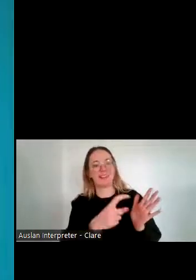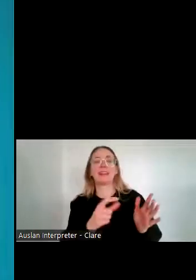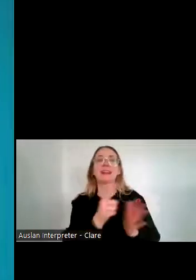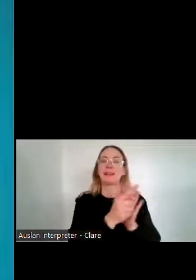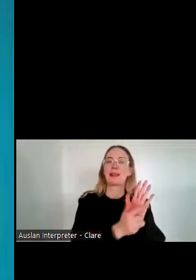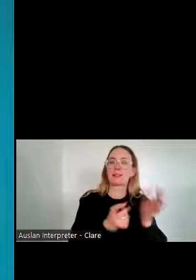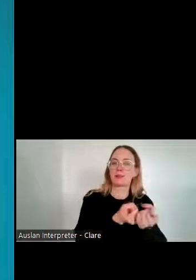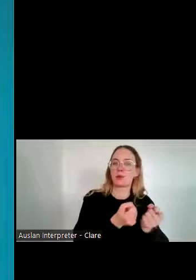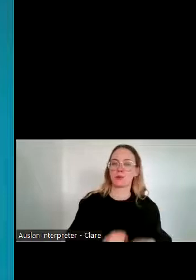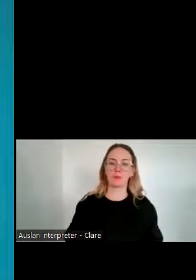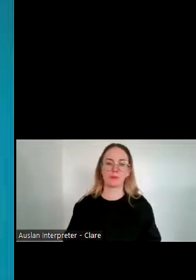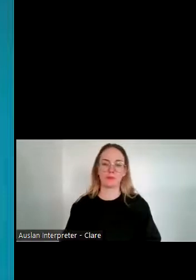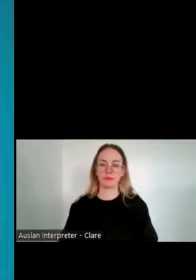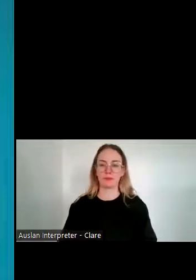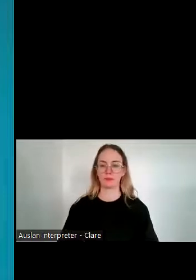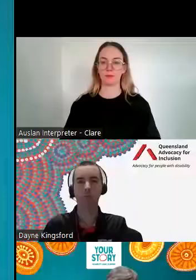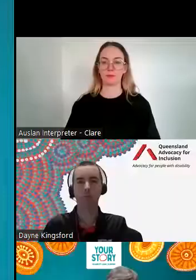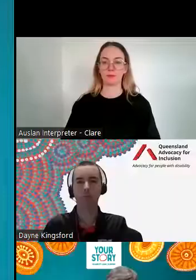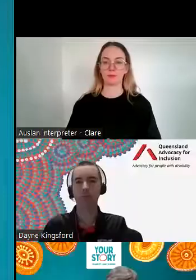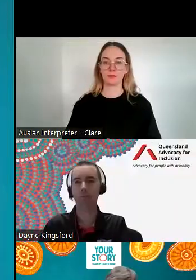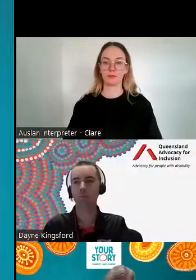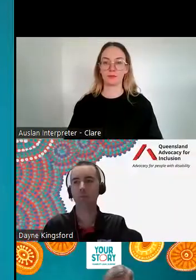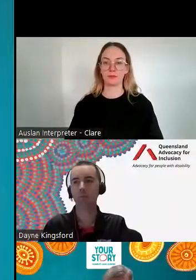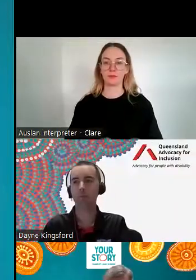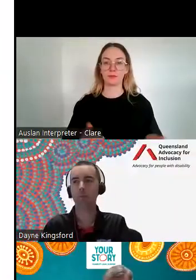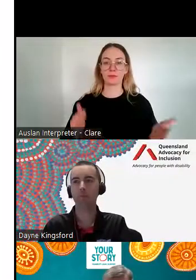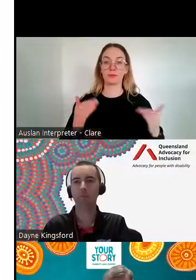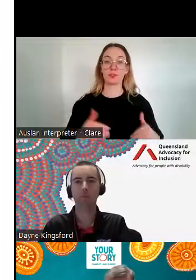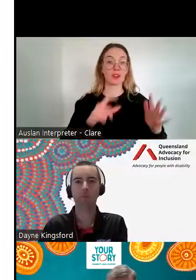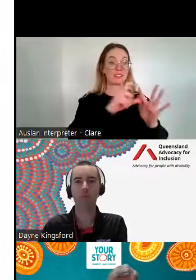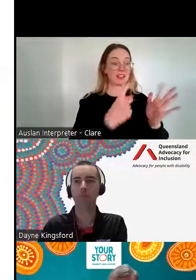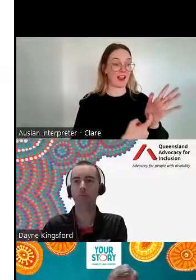Firstly, a little bit about the Disability Royal Commission. It